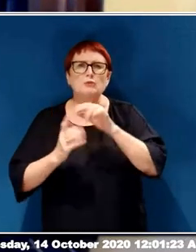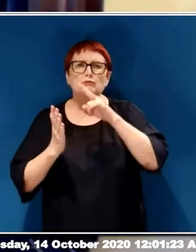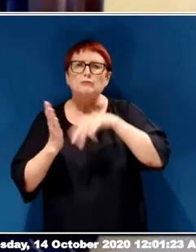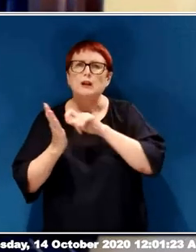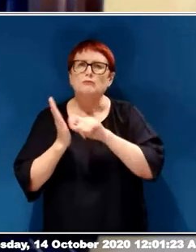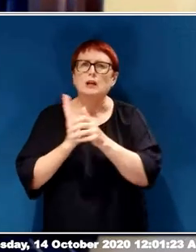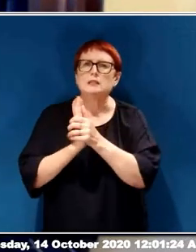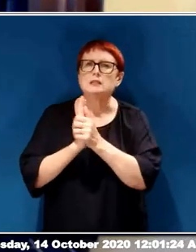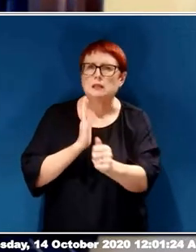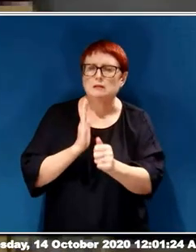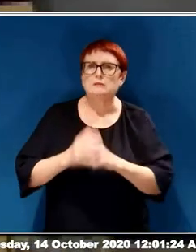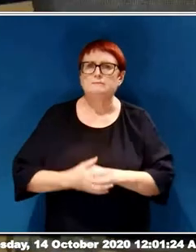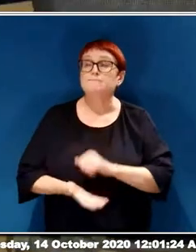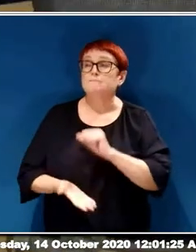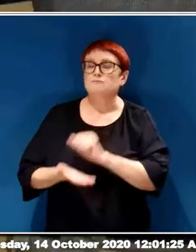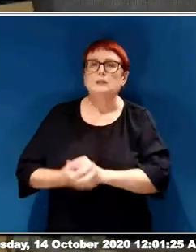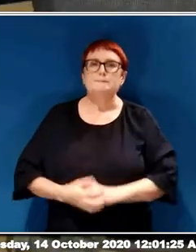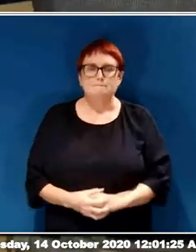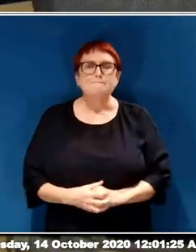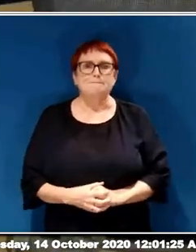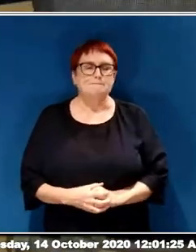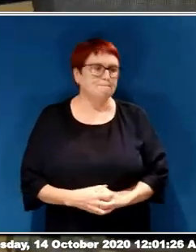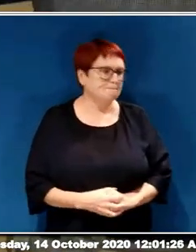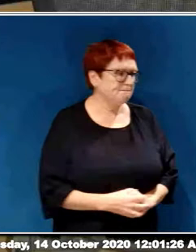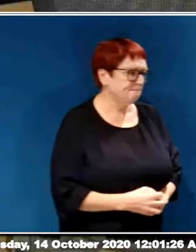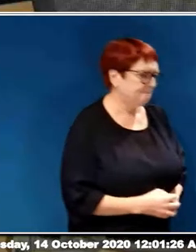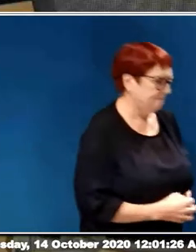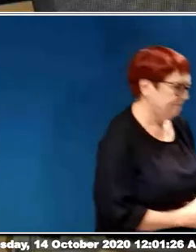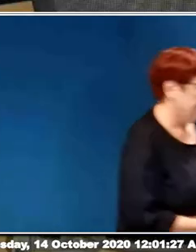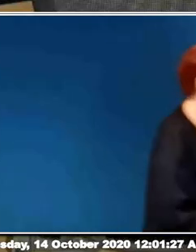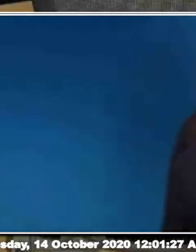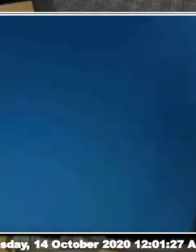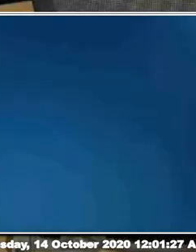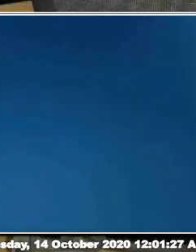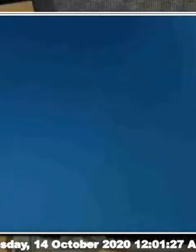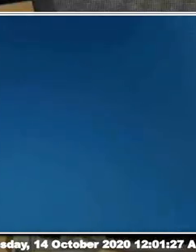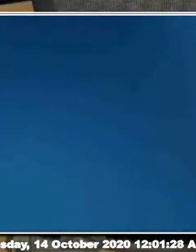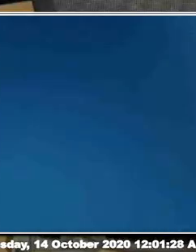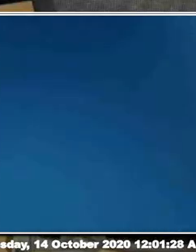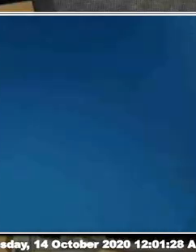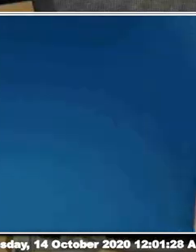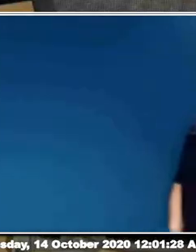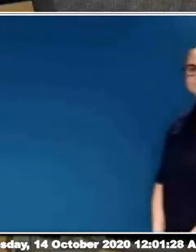How would you describe the focus of your research?